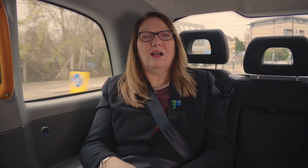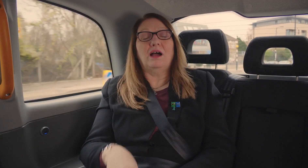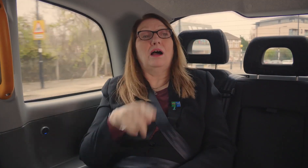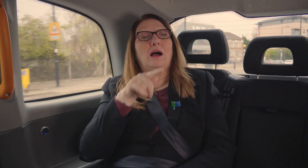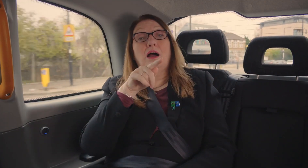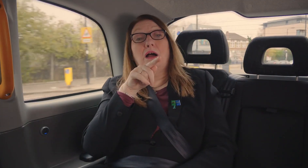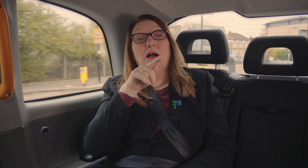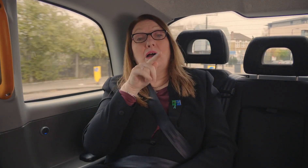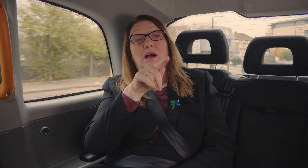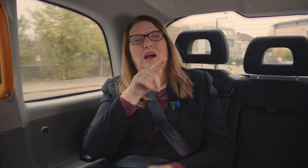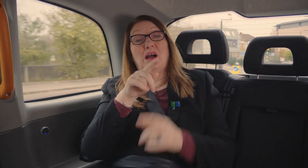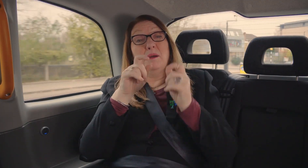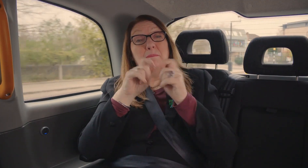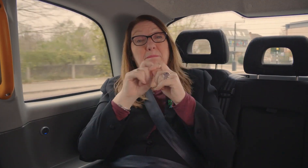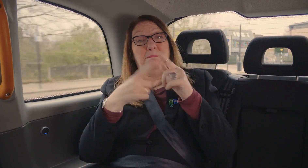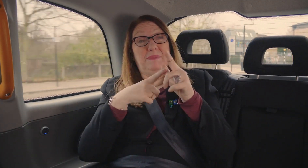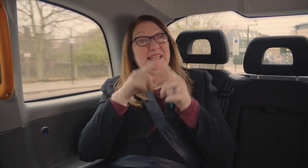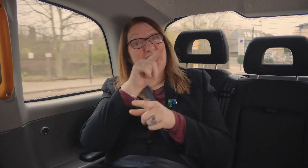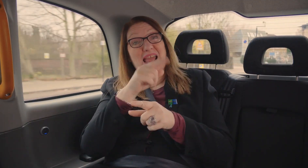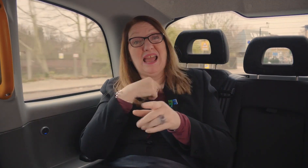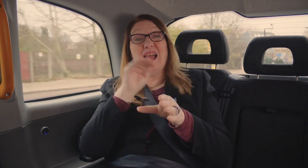Everything I do for the BDA is voluntary,